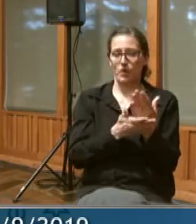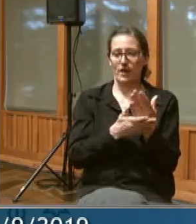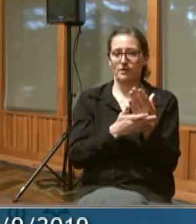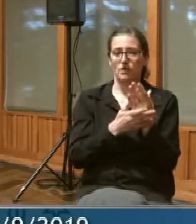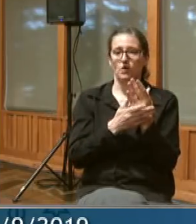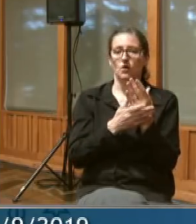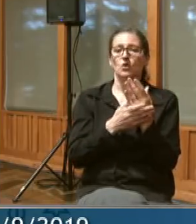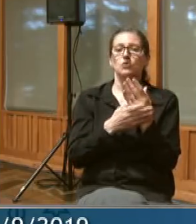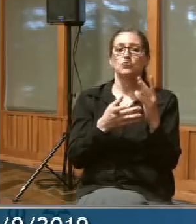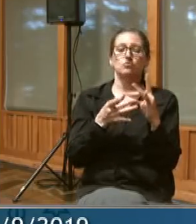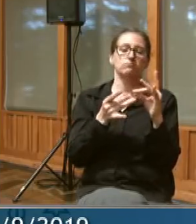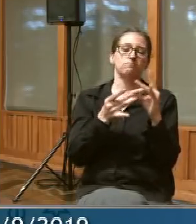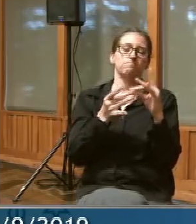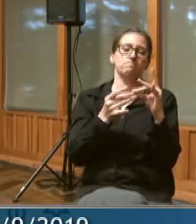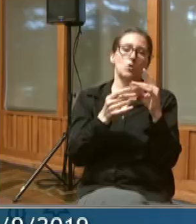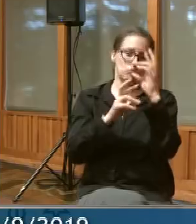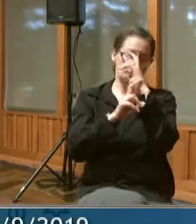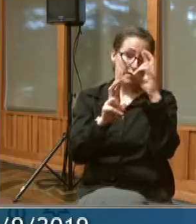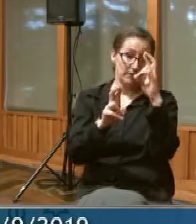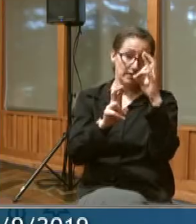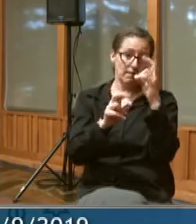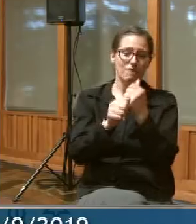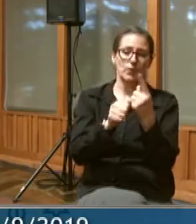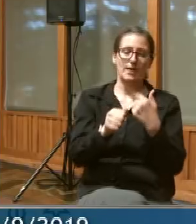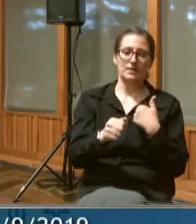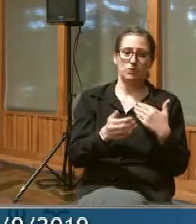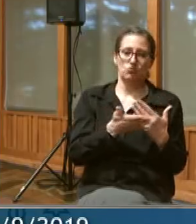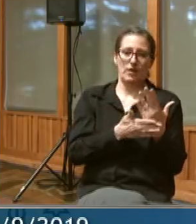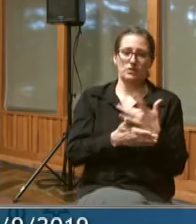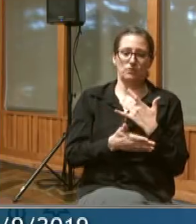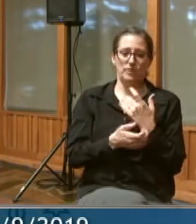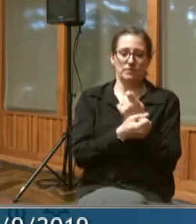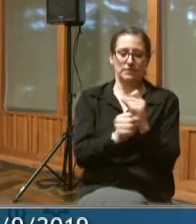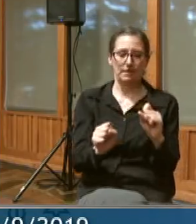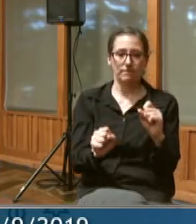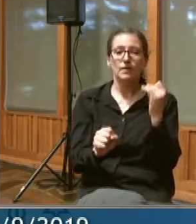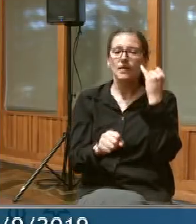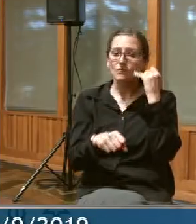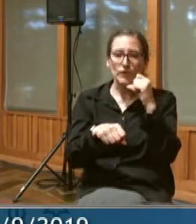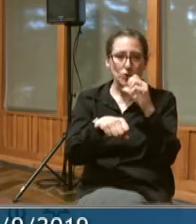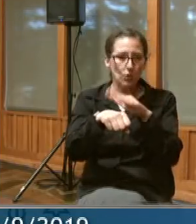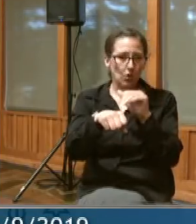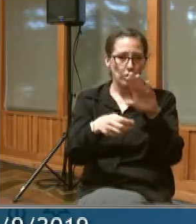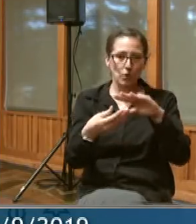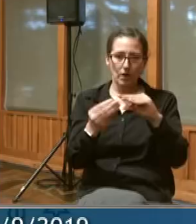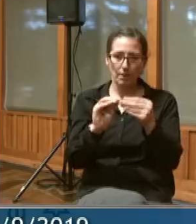TIME. REMINDER OF OUR SHARED AGREEMENTS, EVERYONE HAS A RIGHT TO SHARE THEIR VIEWS